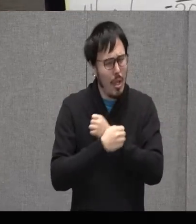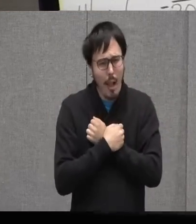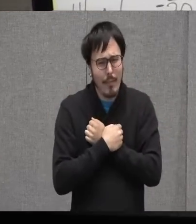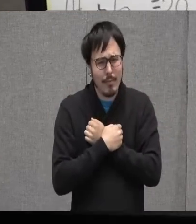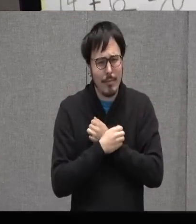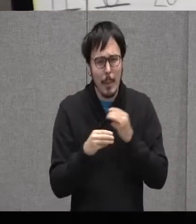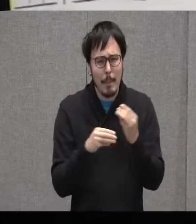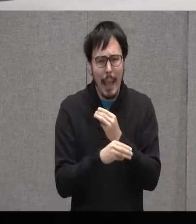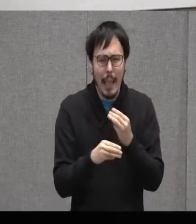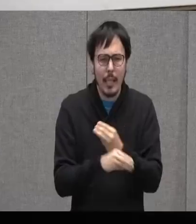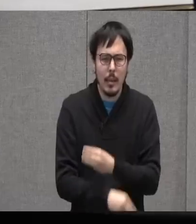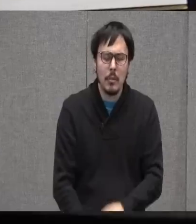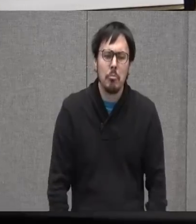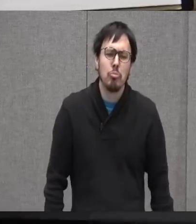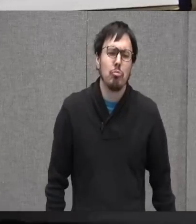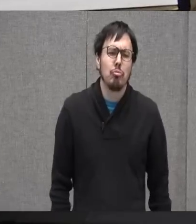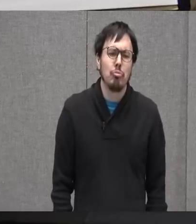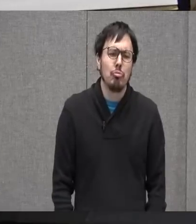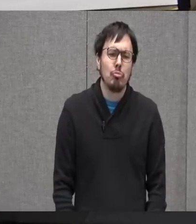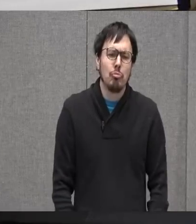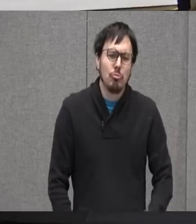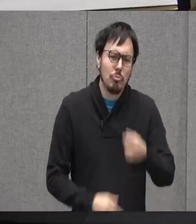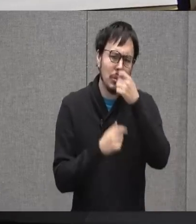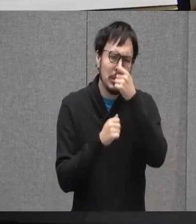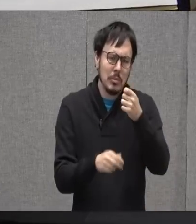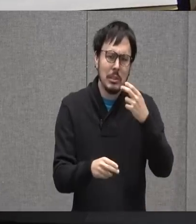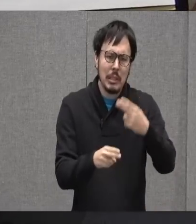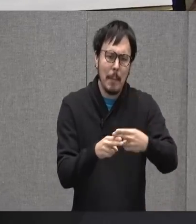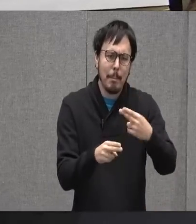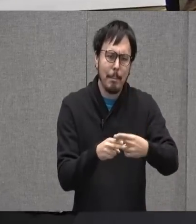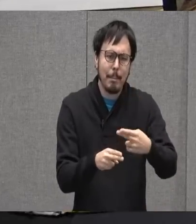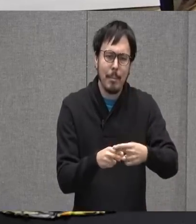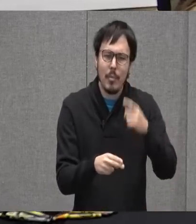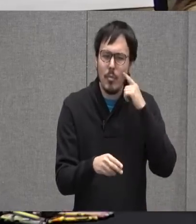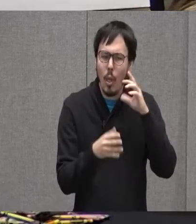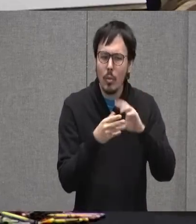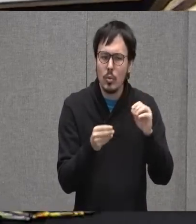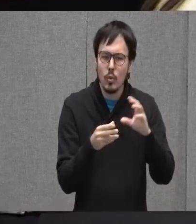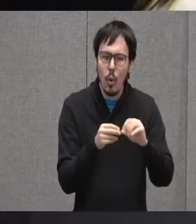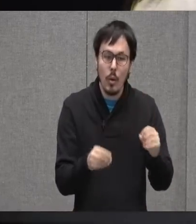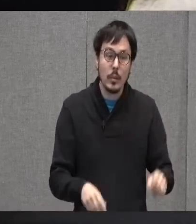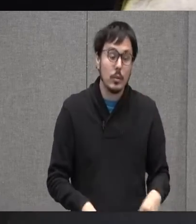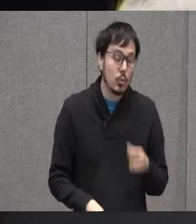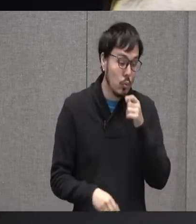That's a funny name of a story and the author is Bethany Barton.